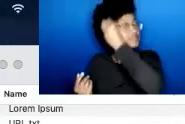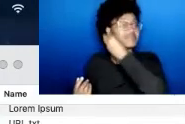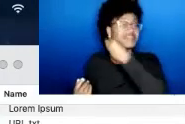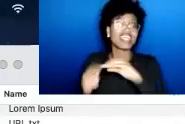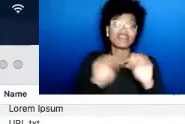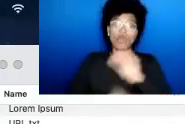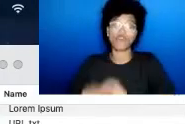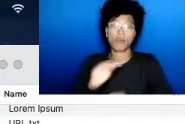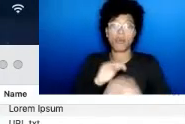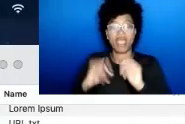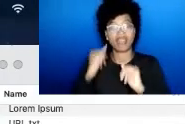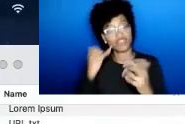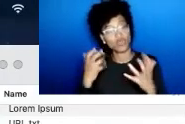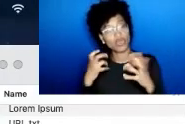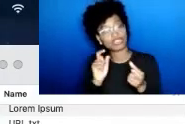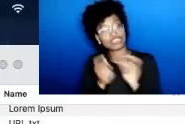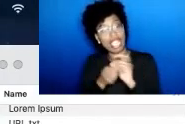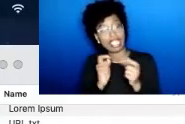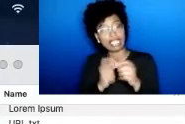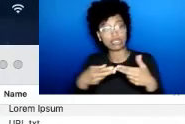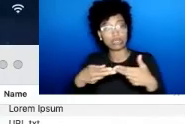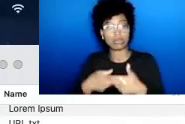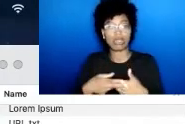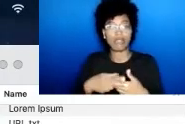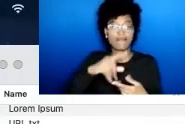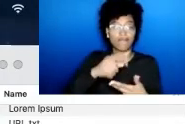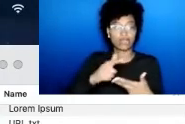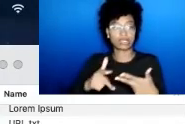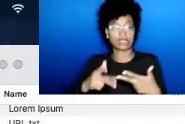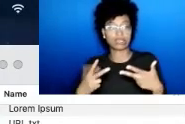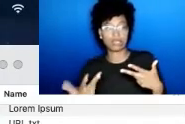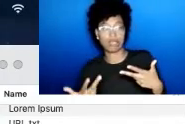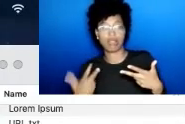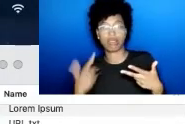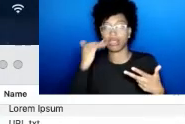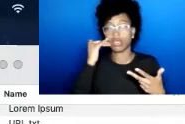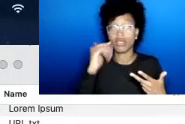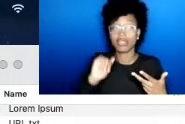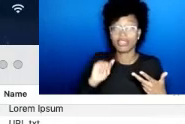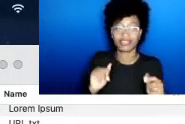want to change the order. You can also open it up for examining it.